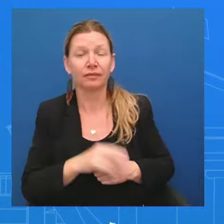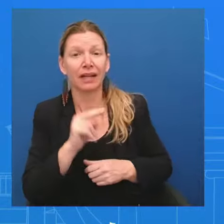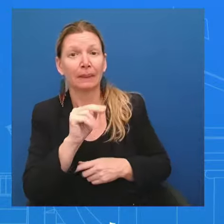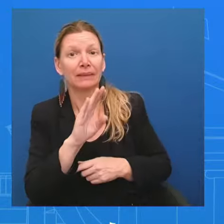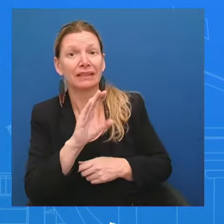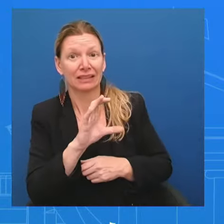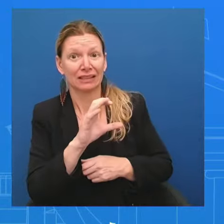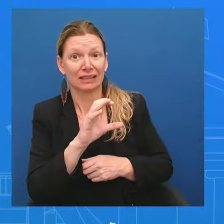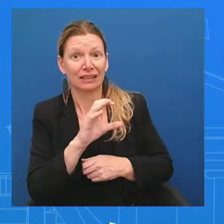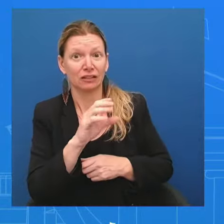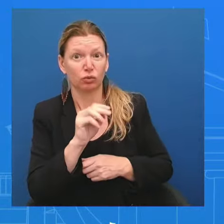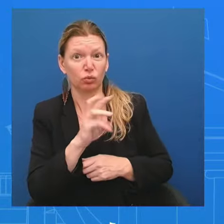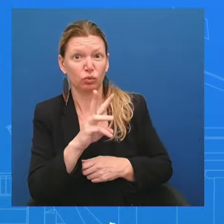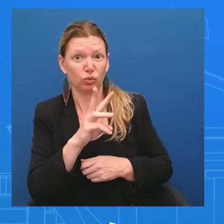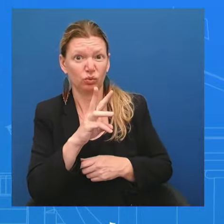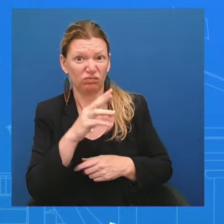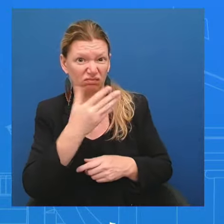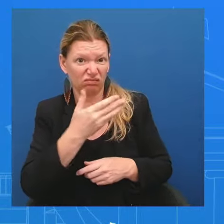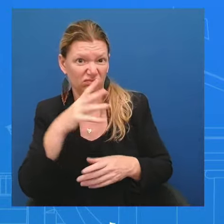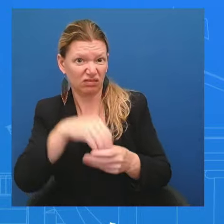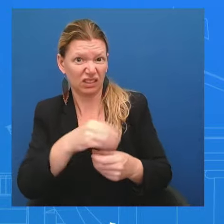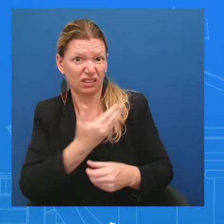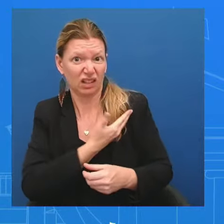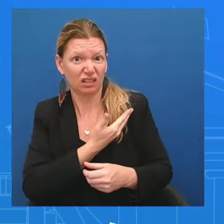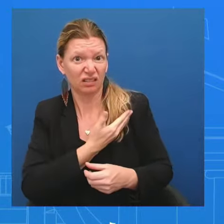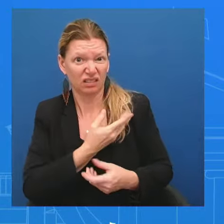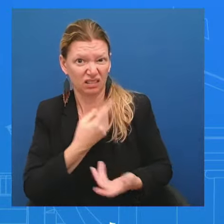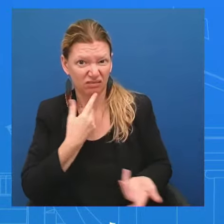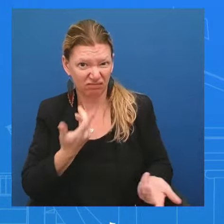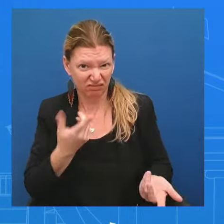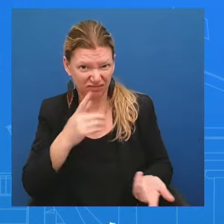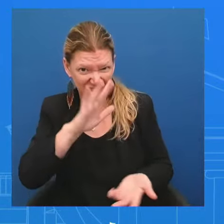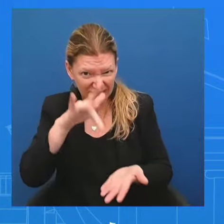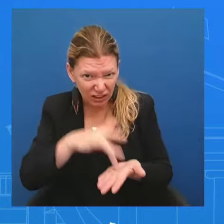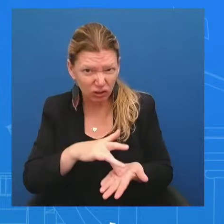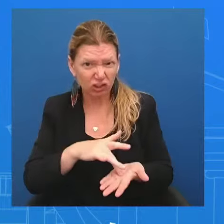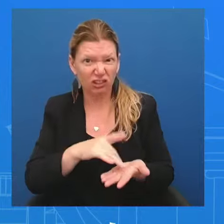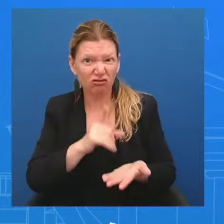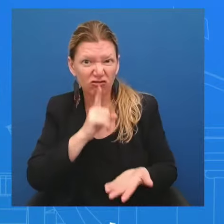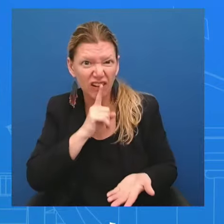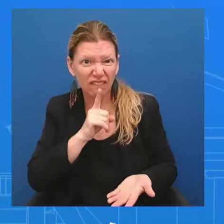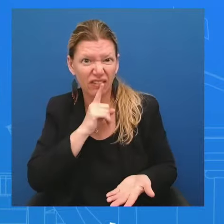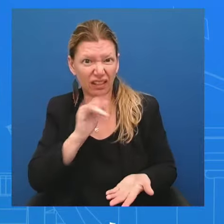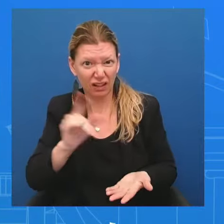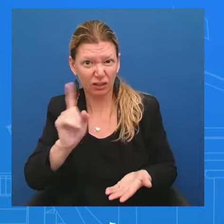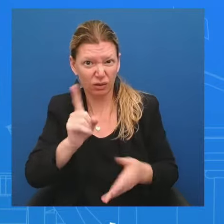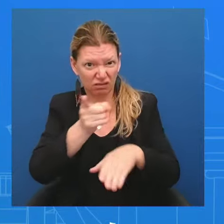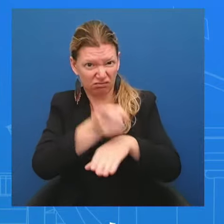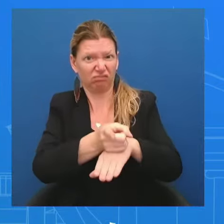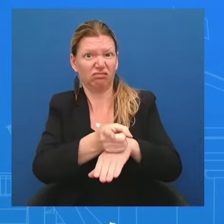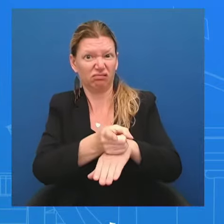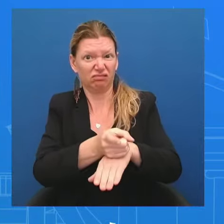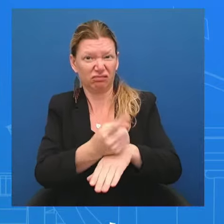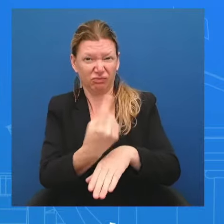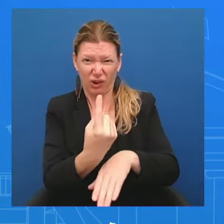would that be considered as major -- Mr. Kirby: A single tank? A single tank with a dozen or so guys? I mean, we're talking about,